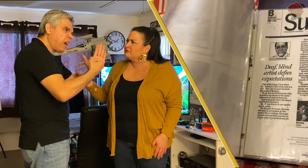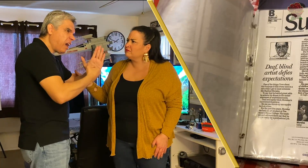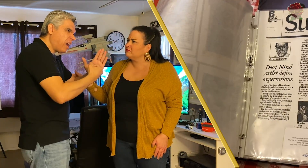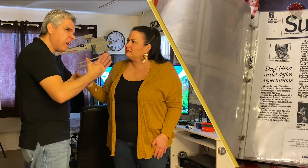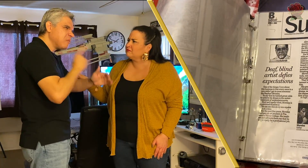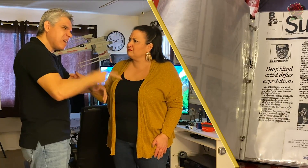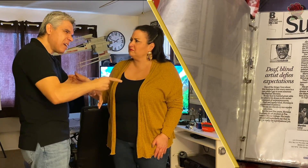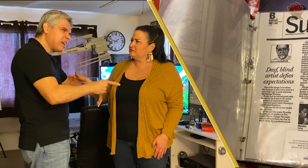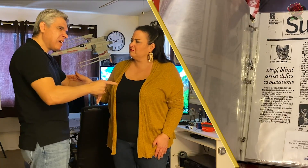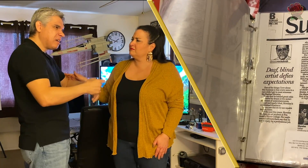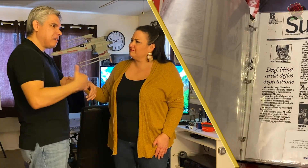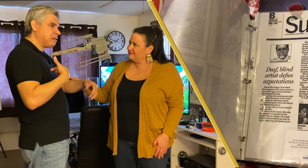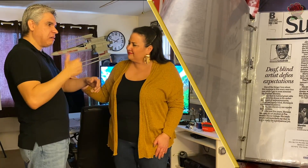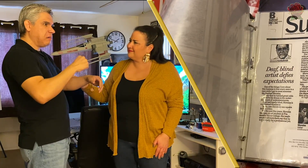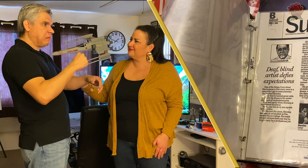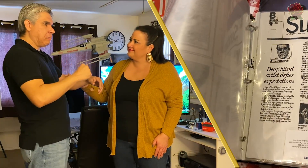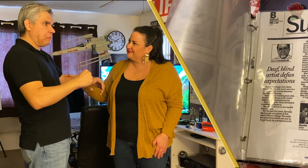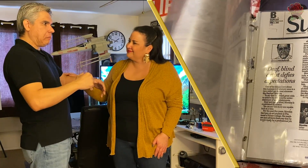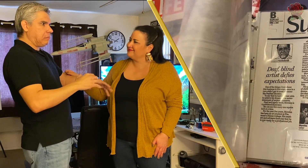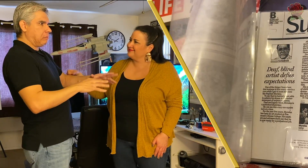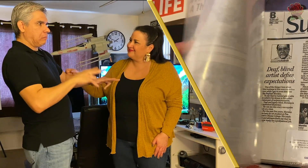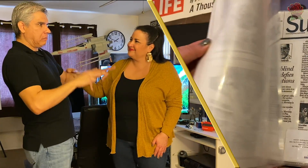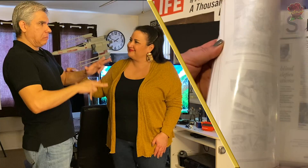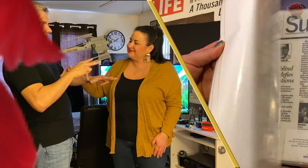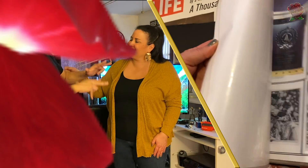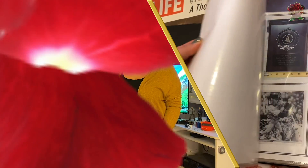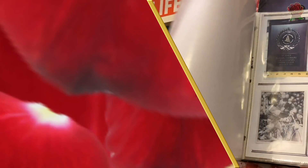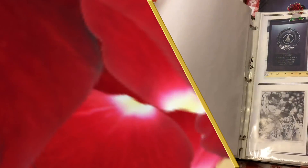they were surprised and would ask "Really?" and it felt awkward.